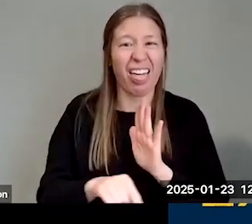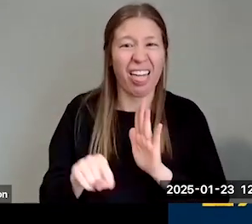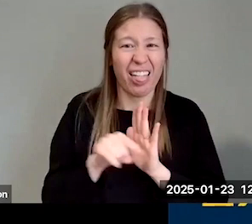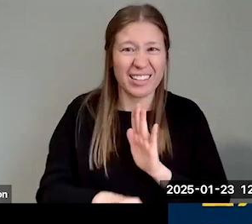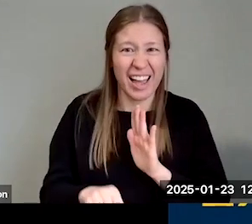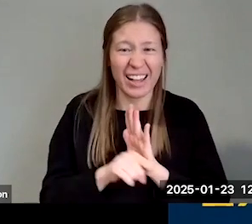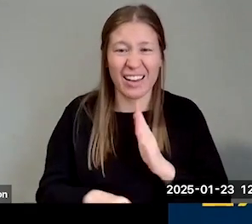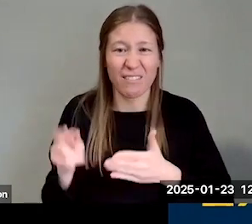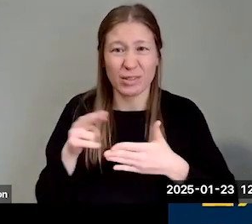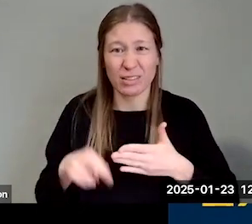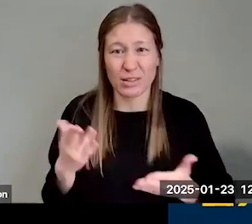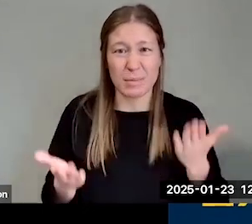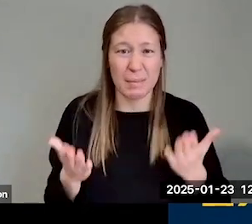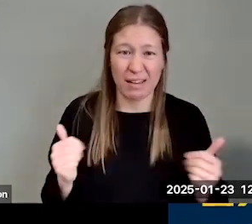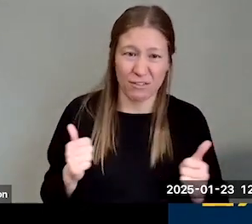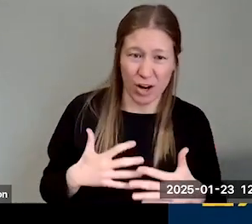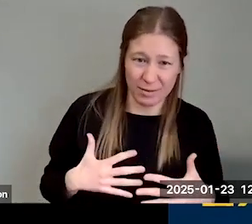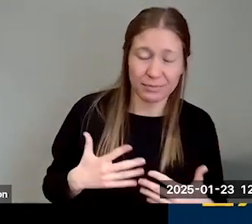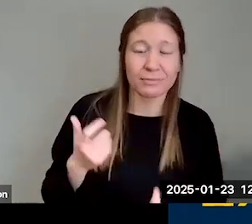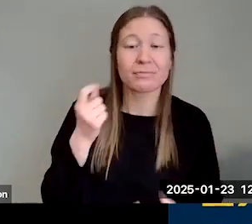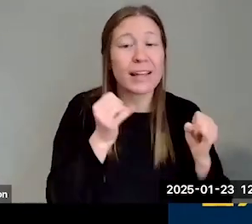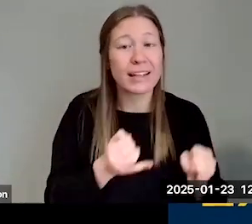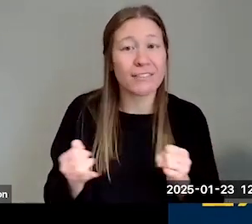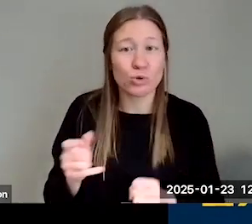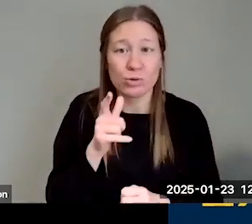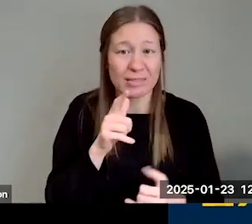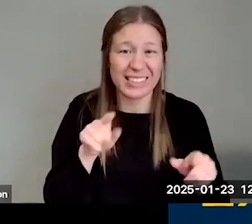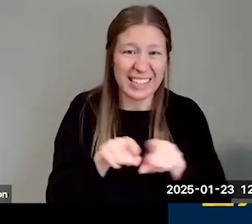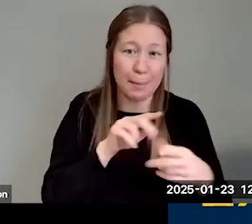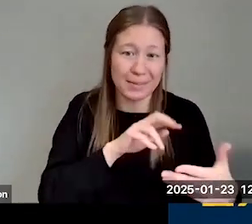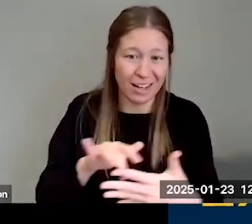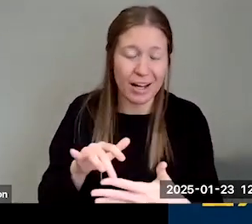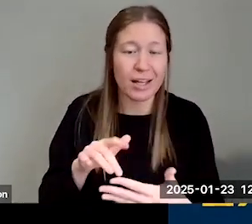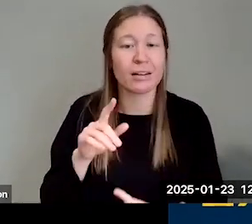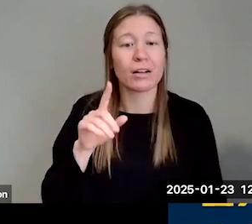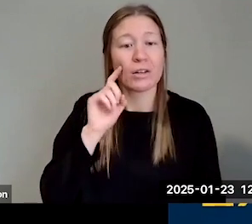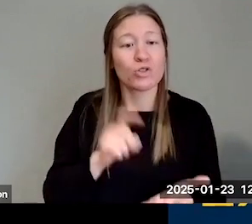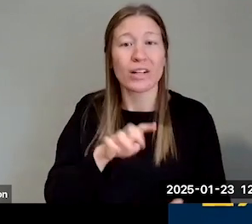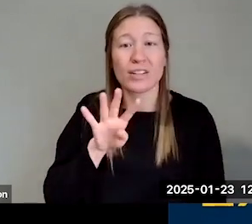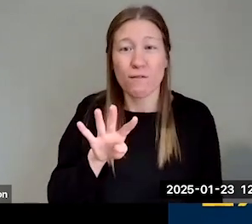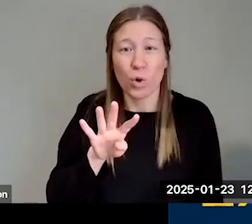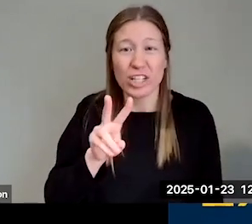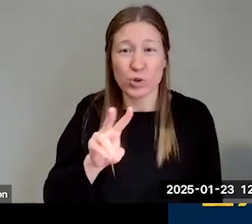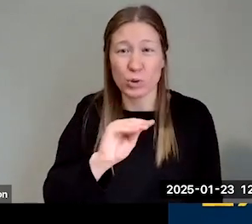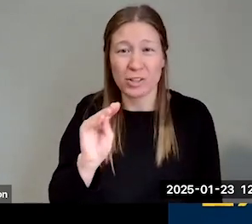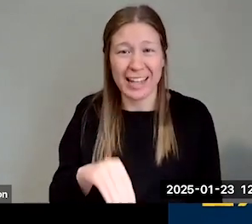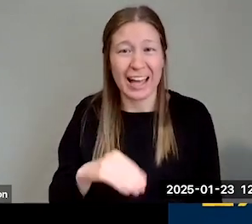Individuals in the same study reported feeling, 42% of them felt misjudged by colleagues and peers.